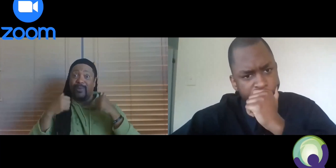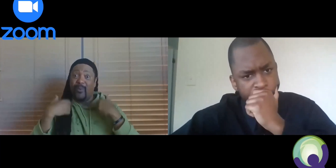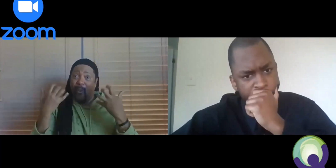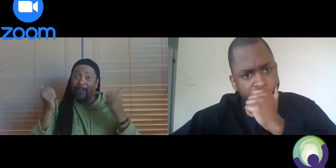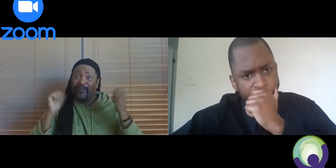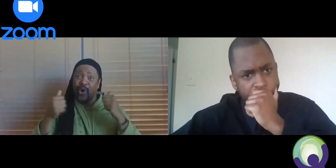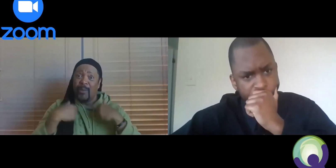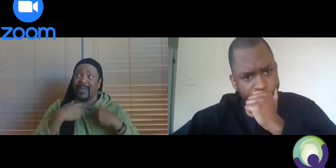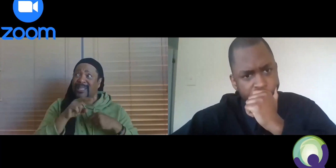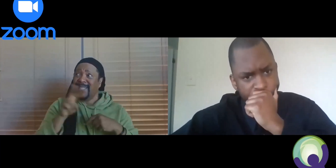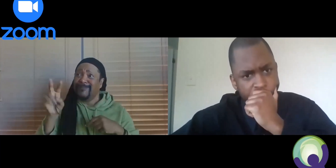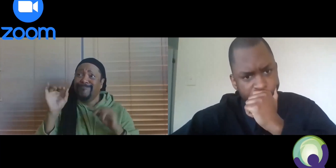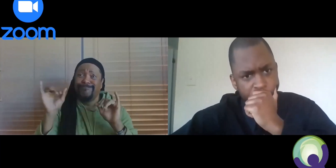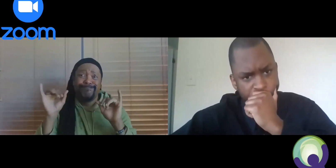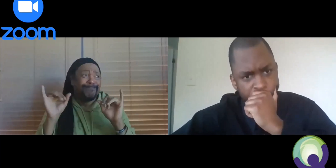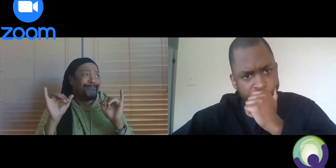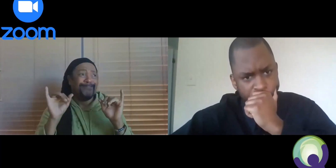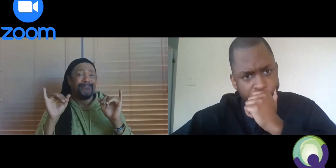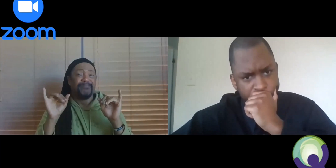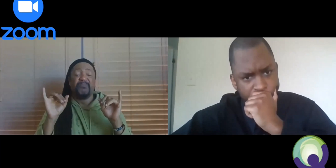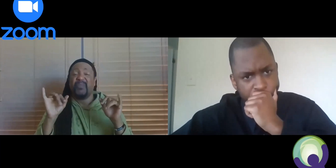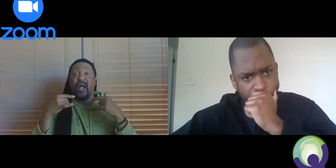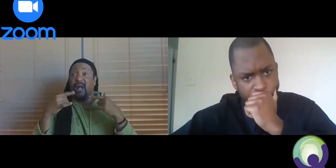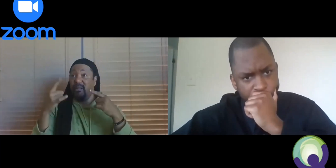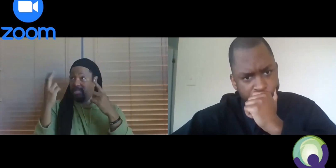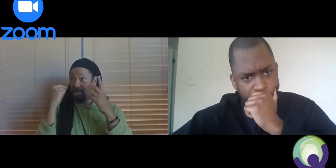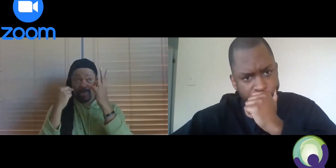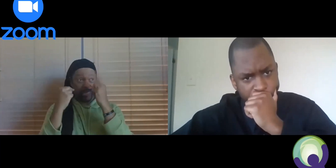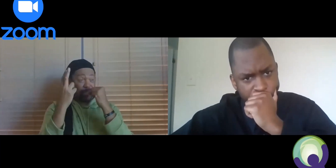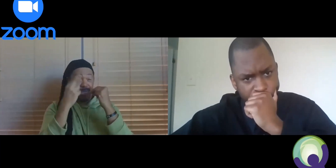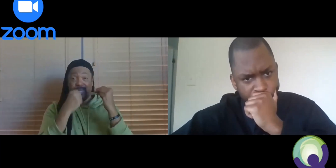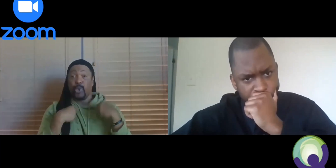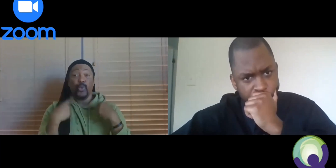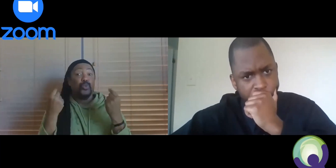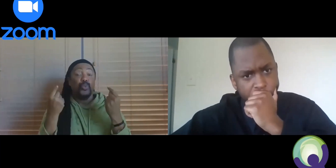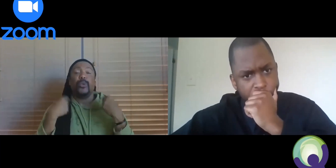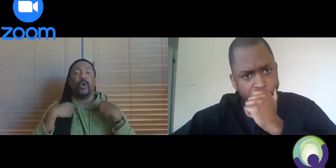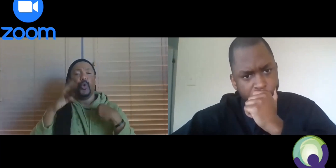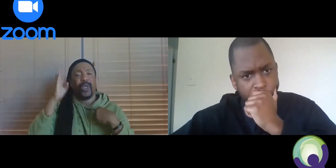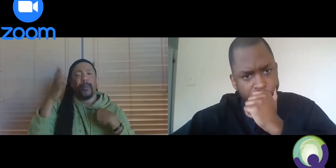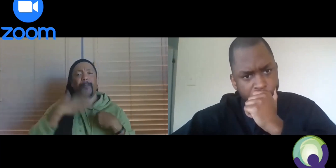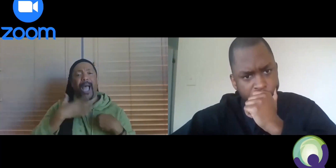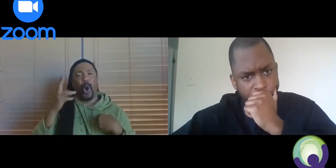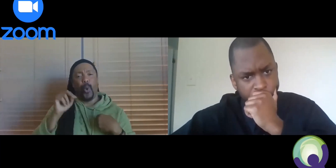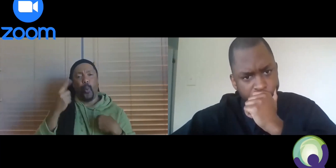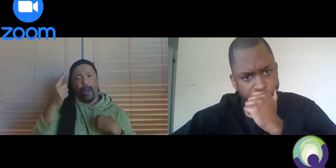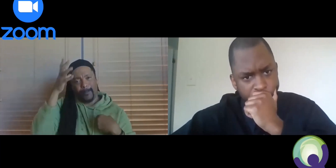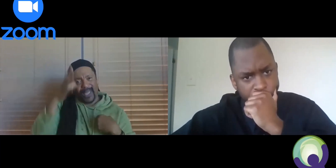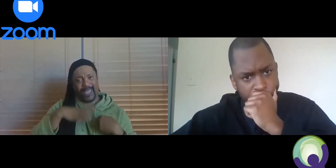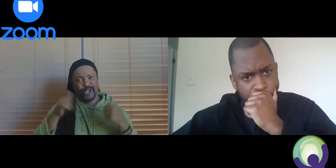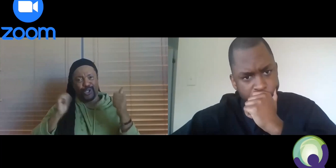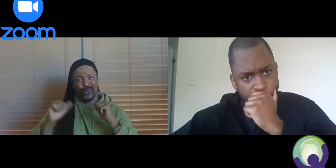about barriers in performing. I really wanted to perform, but I was being told “No”